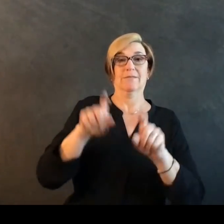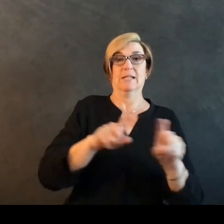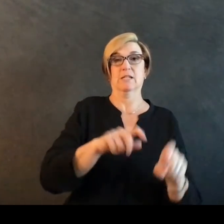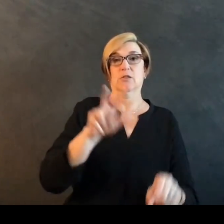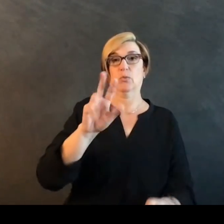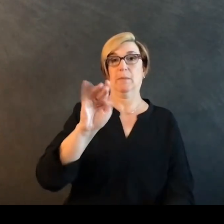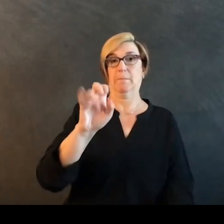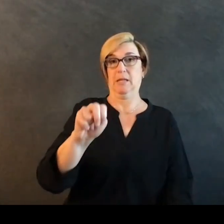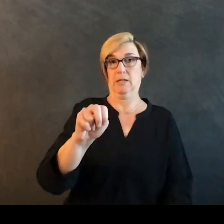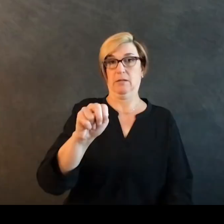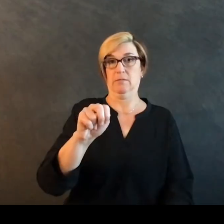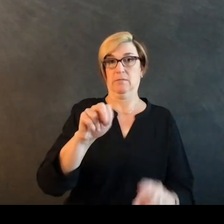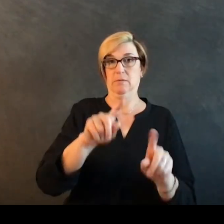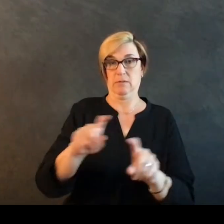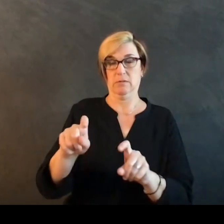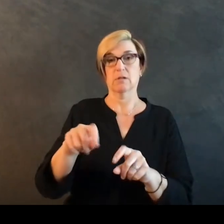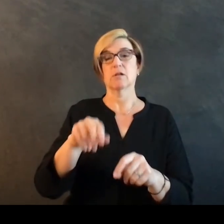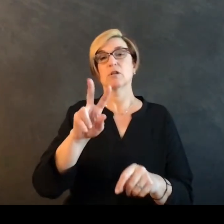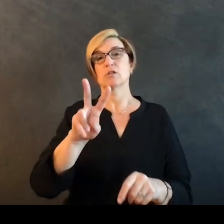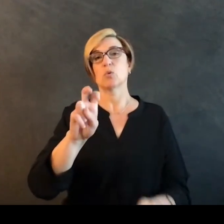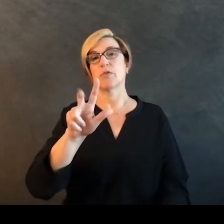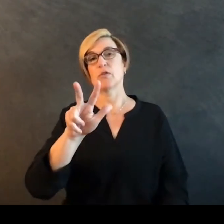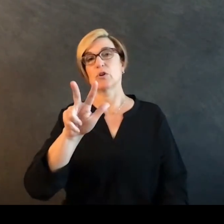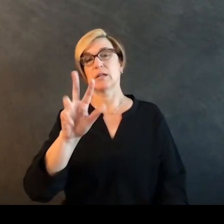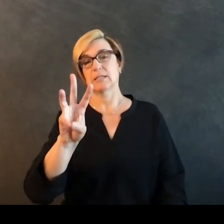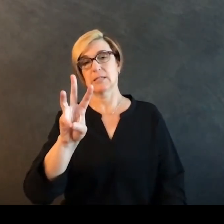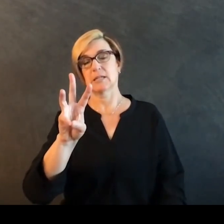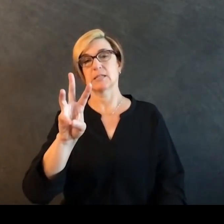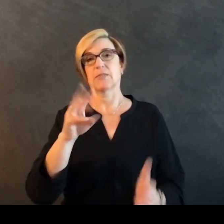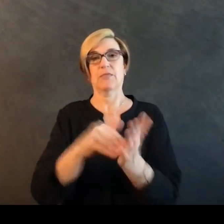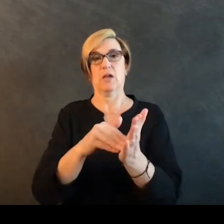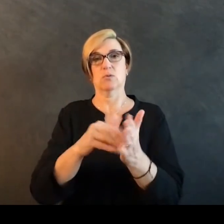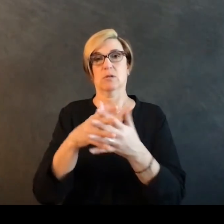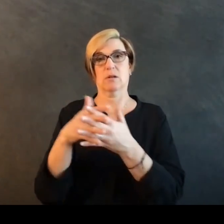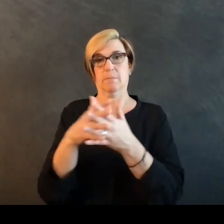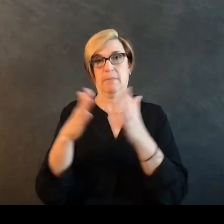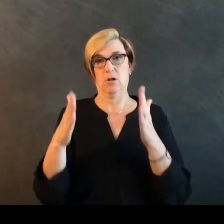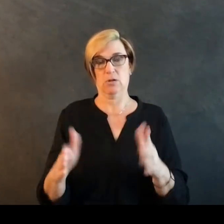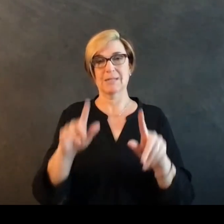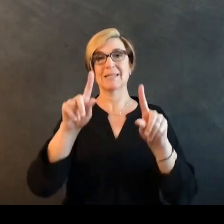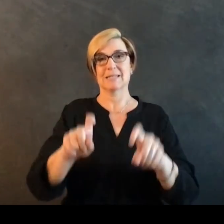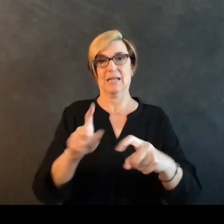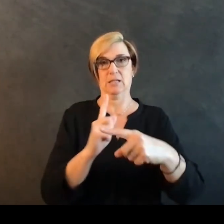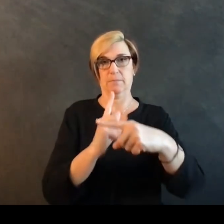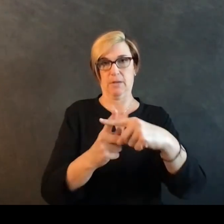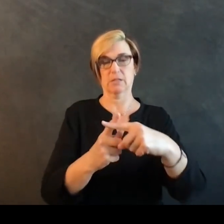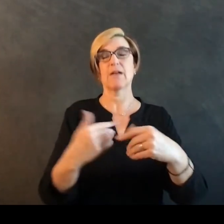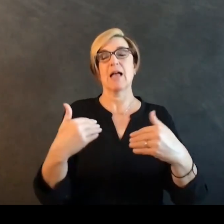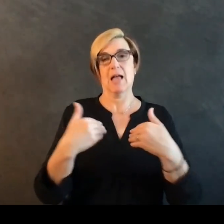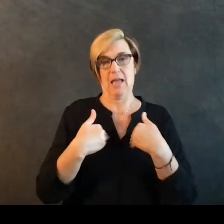236 thousand Americans have tested positive for the corona virus with now